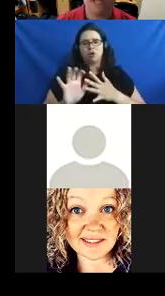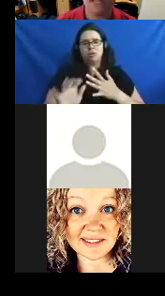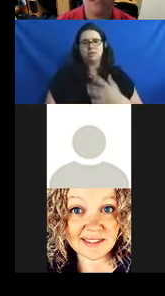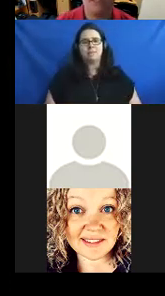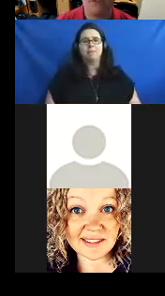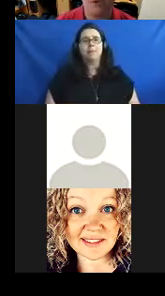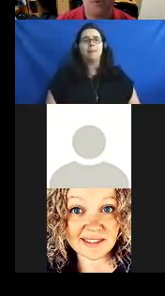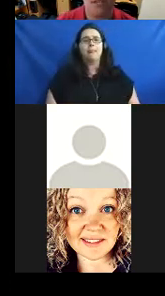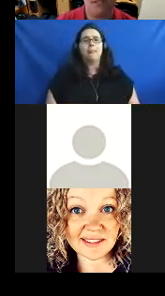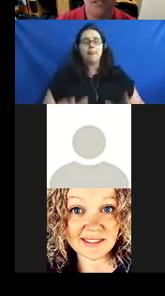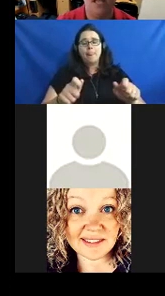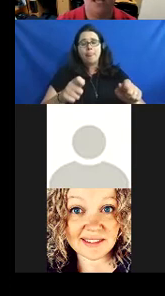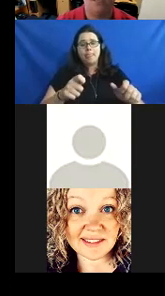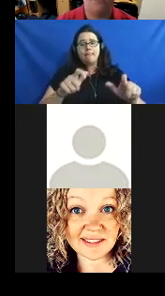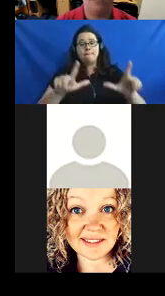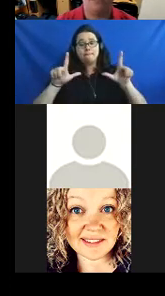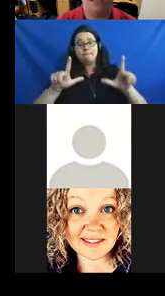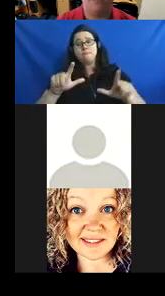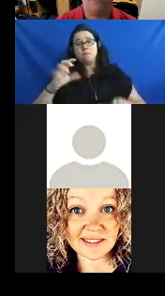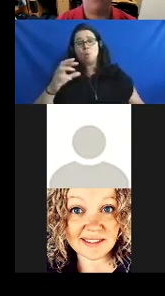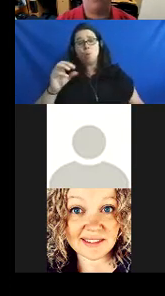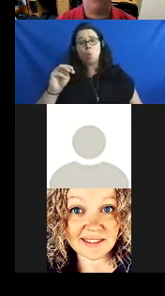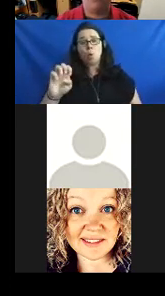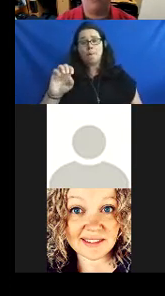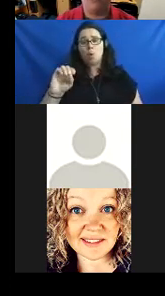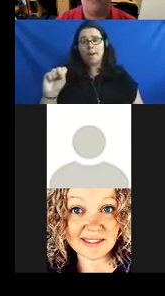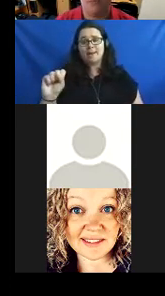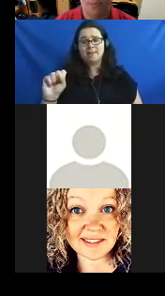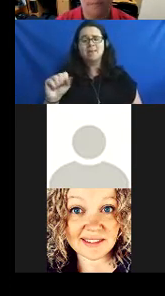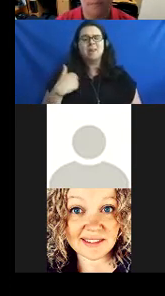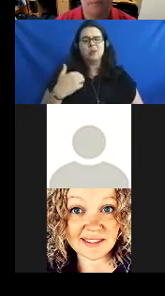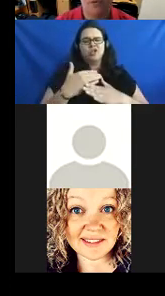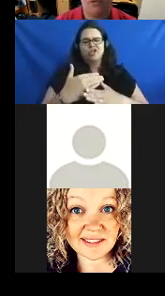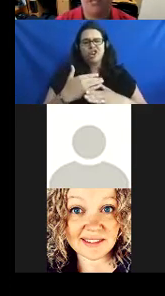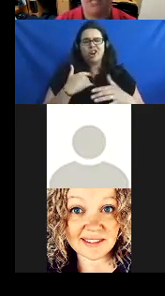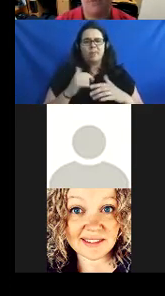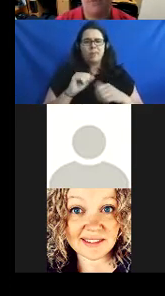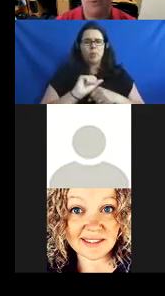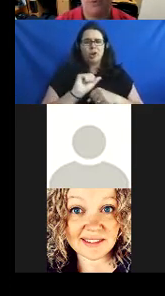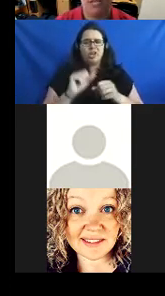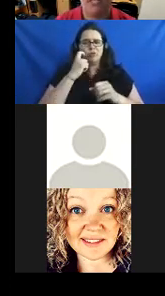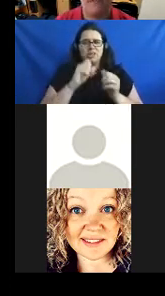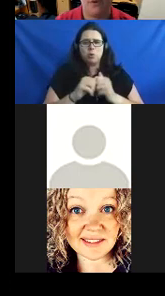SCREEN MAGNIFICATION FOR CHROME OS, I WILL SHARE WITH YOU I HAVE BEEN WORKING WITH RECENTLY WITH GOOGLE AND ACRP